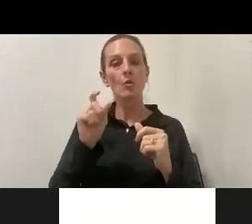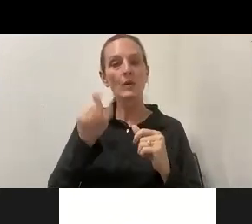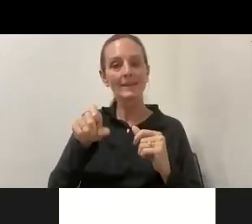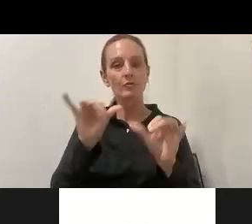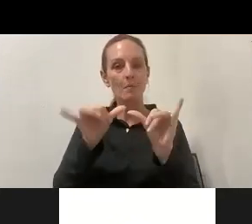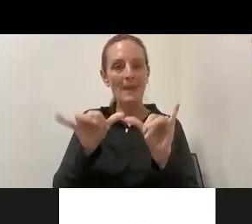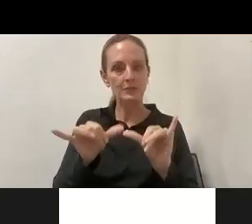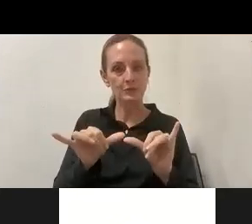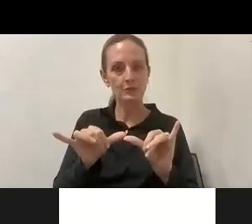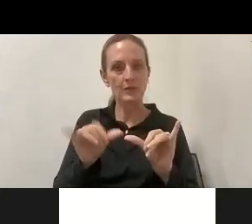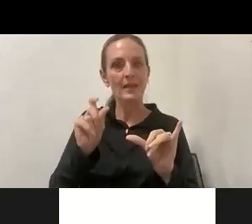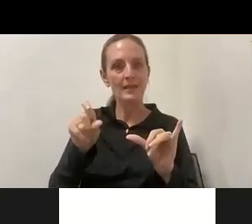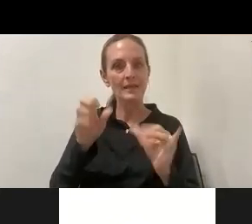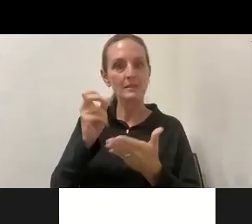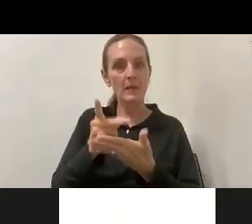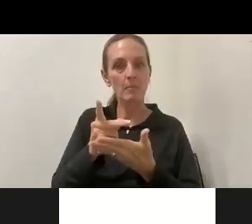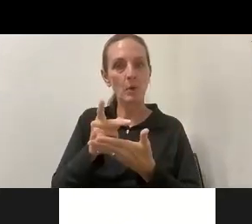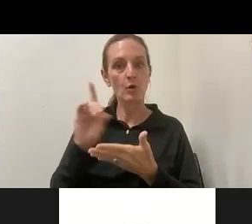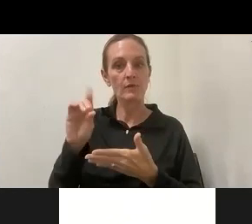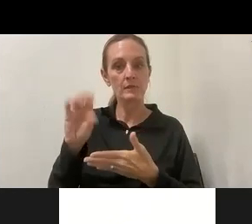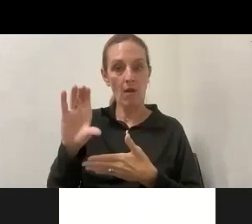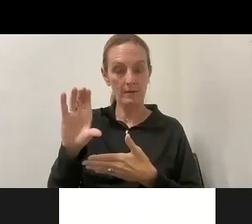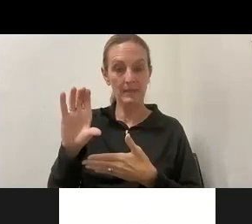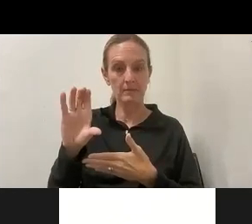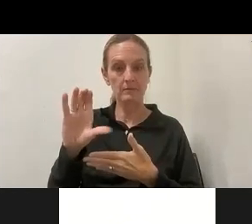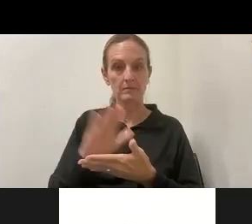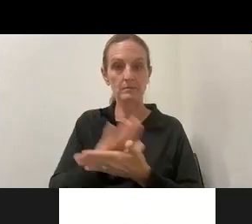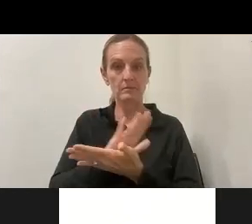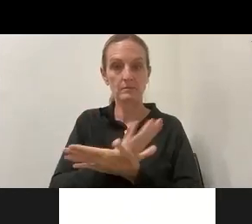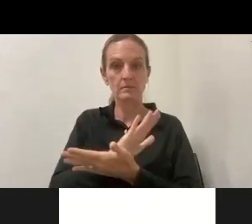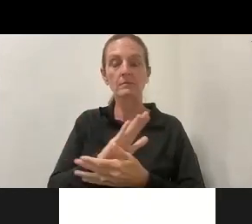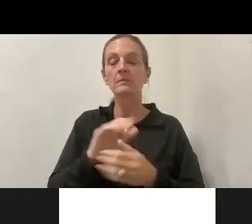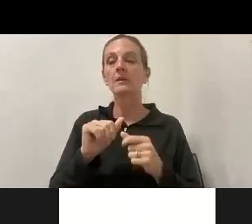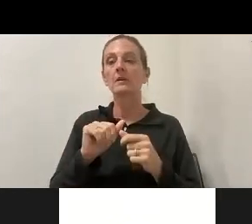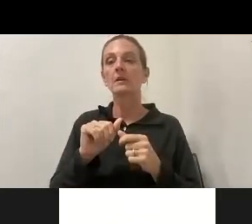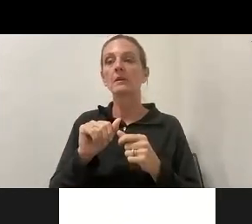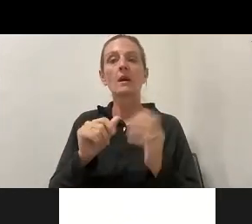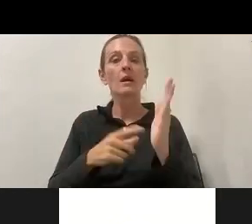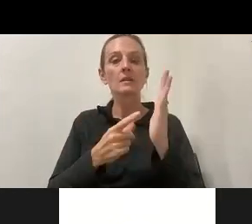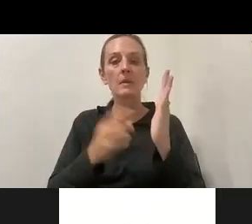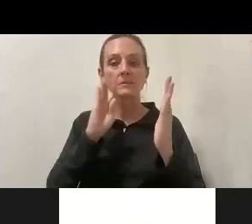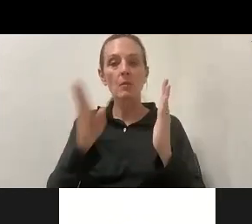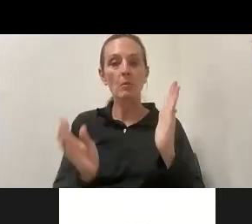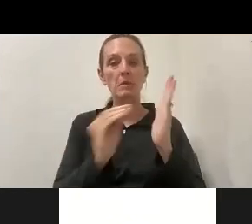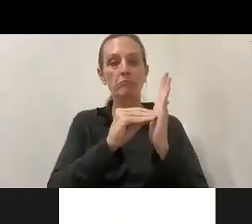an approved document. They often will be put into your funding contract, so you want to make sure